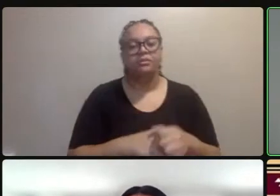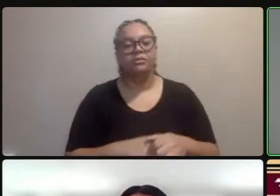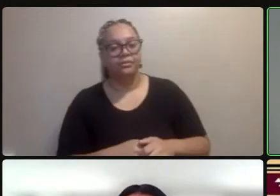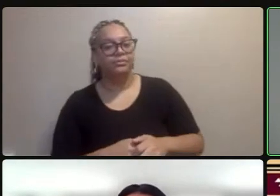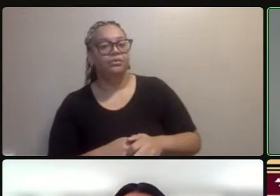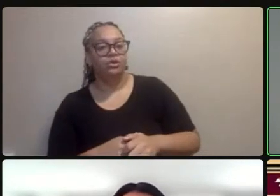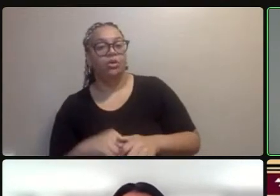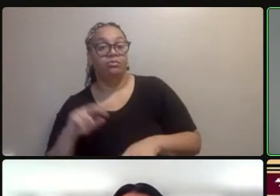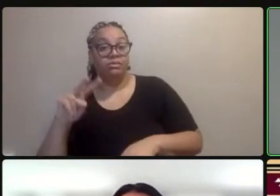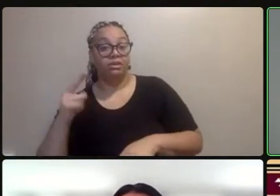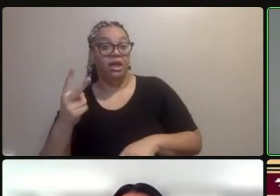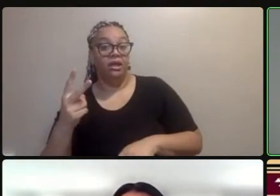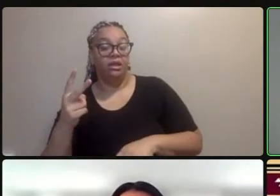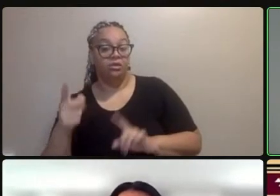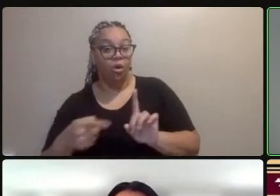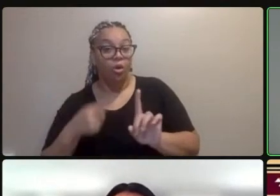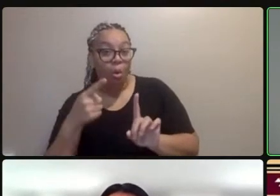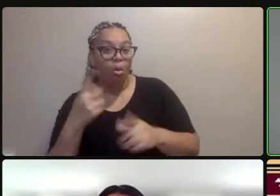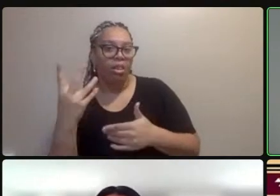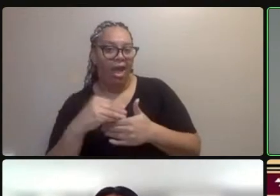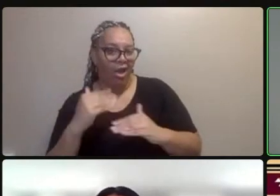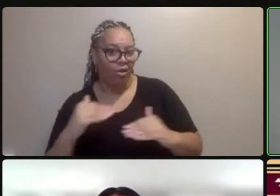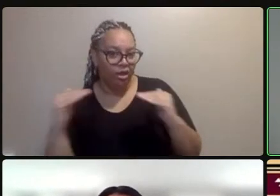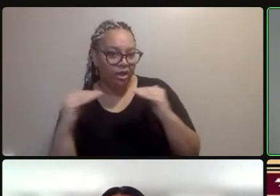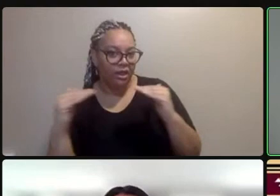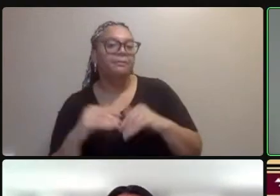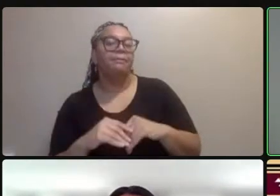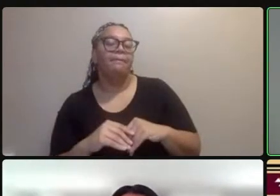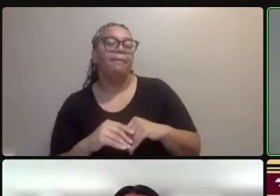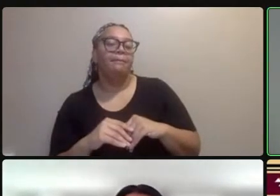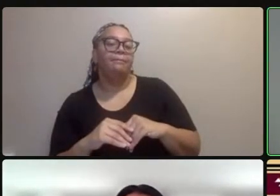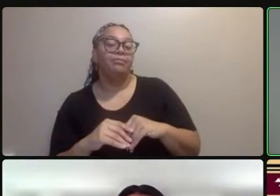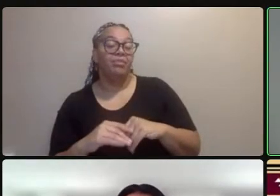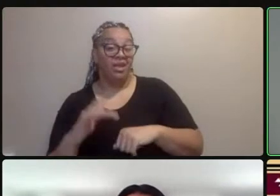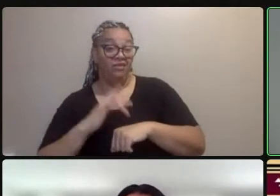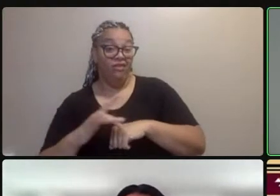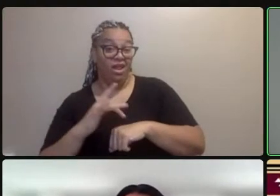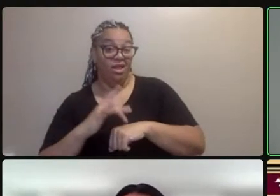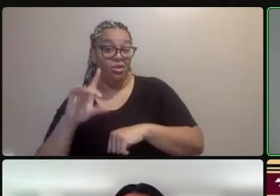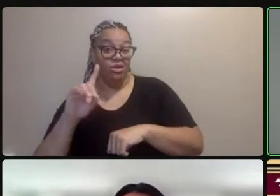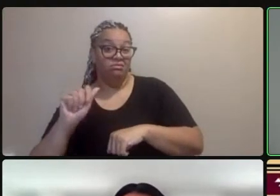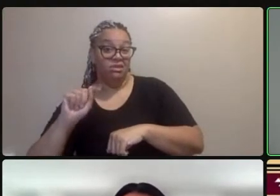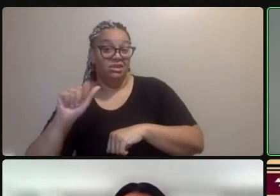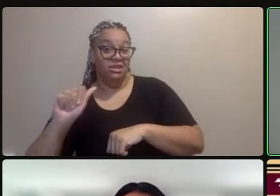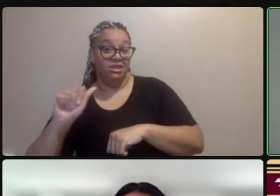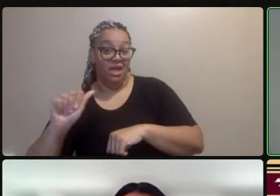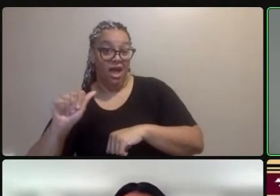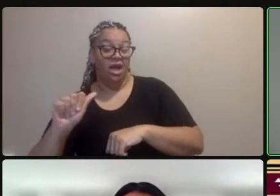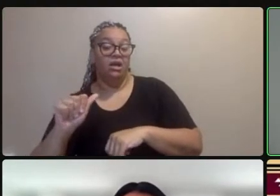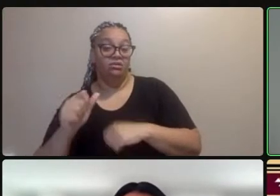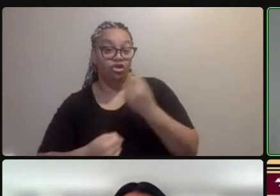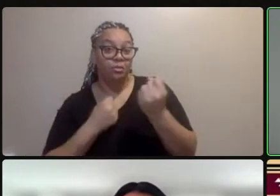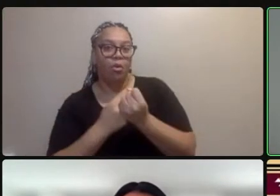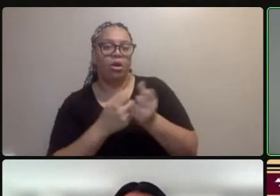QUALITY EDUCATION?